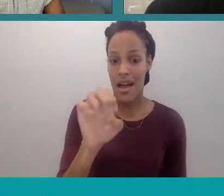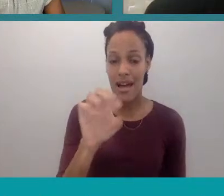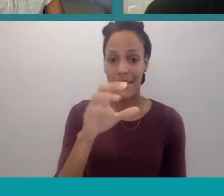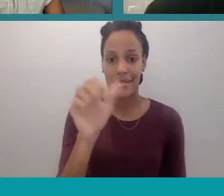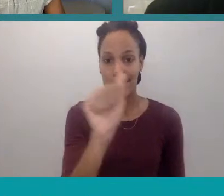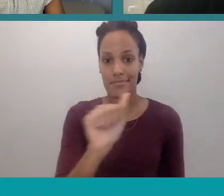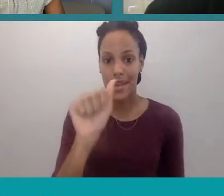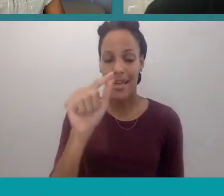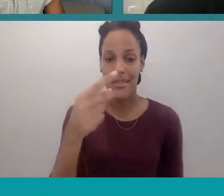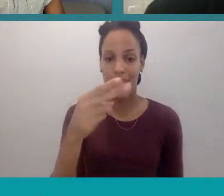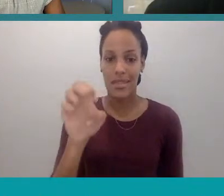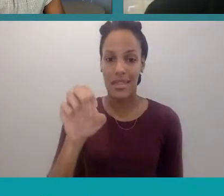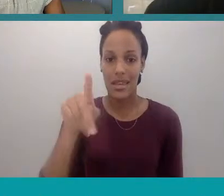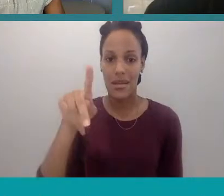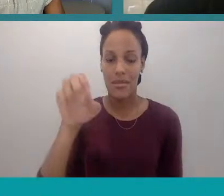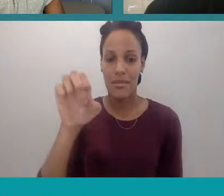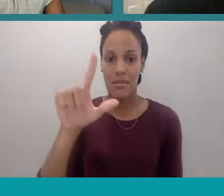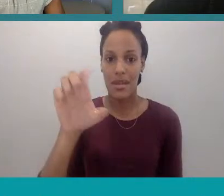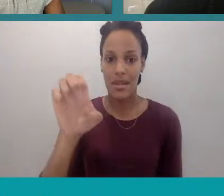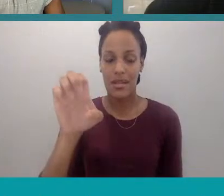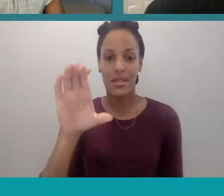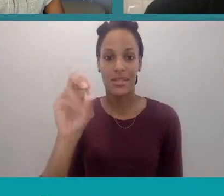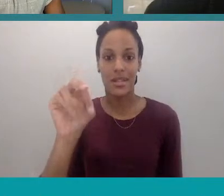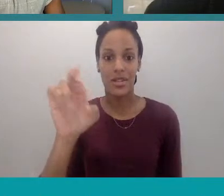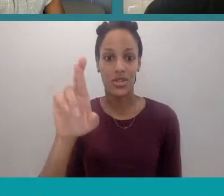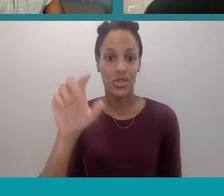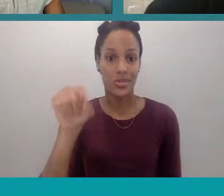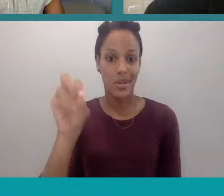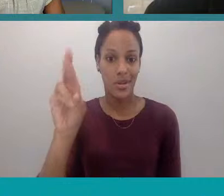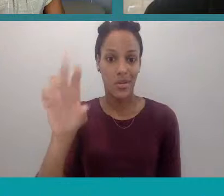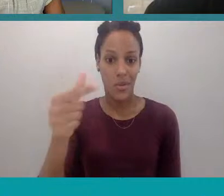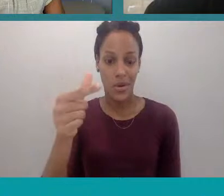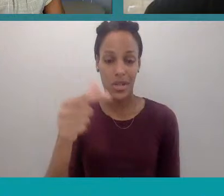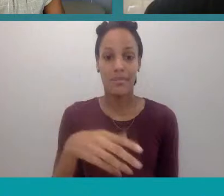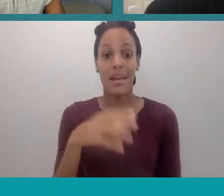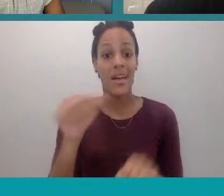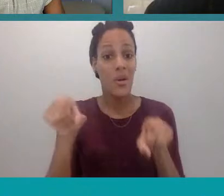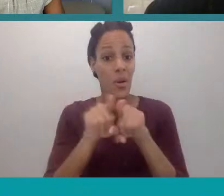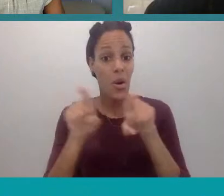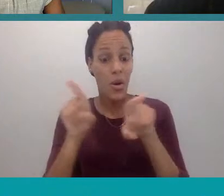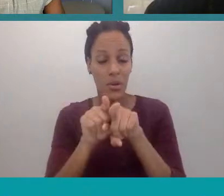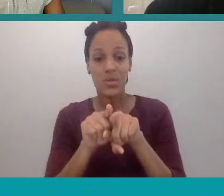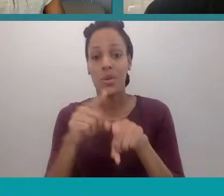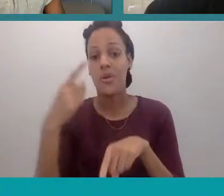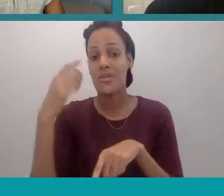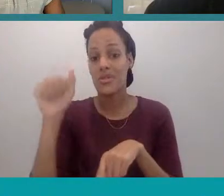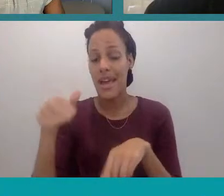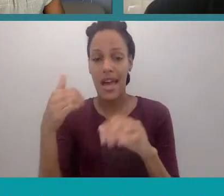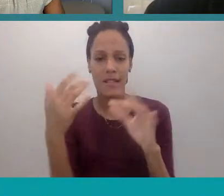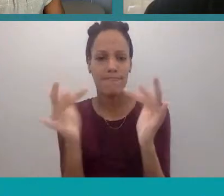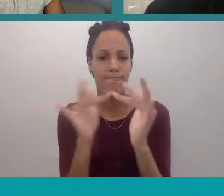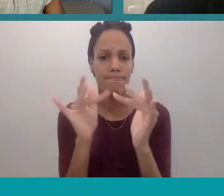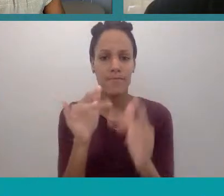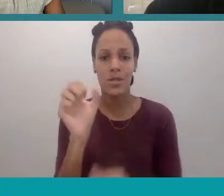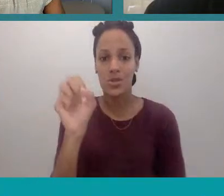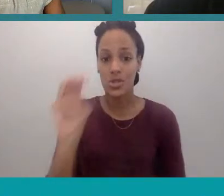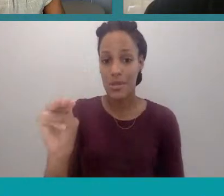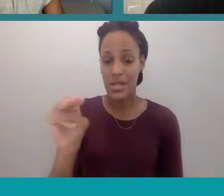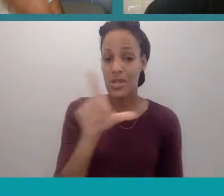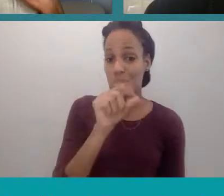You can also reach us on social media: we are @ThePeale on Twitter and FB. and ThePealeBaltimore